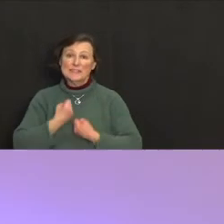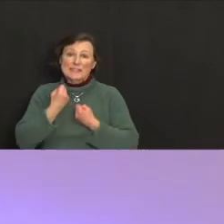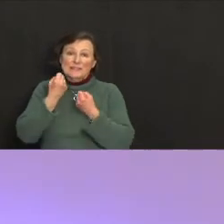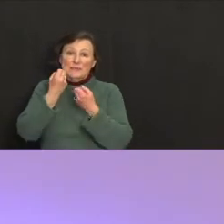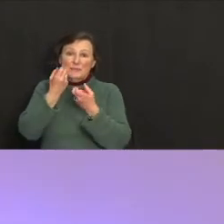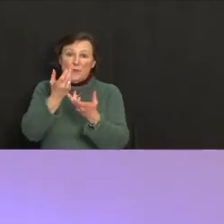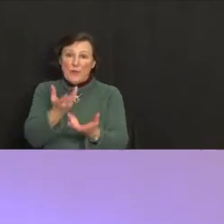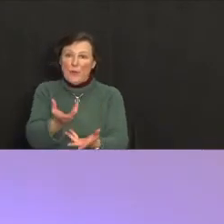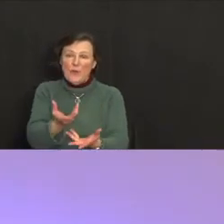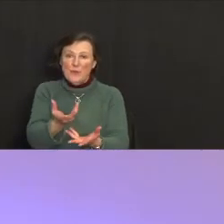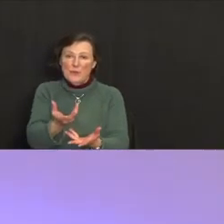Where the sweet nightengale with wanton glosses, Hark her love too discloses, too discloses.